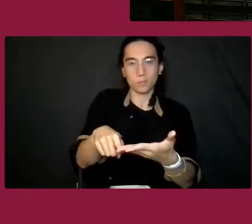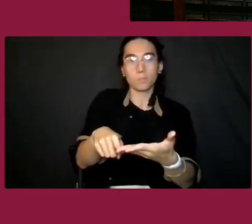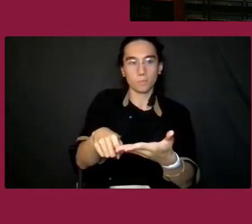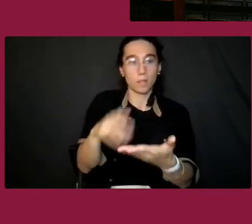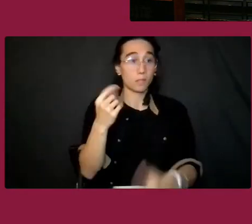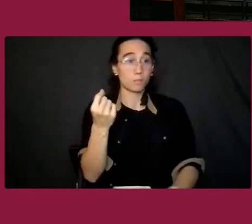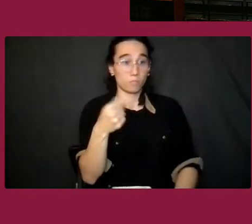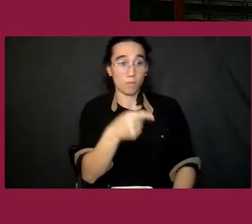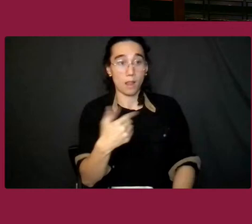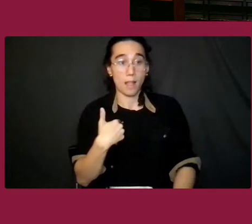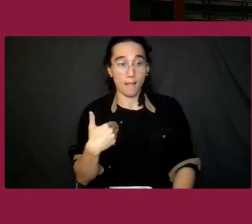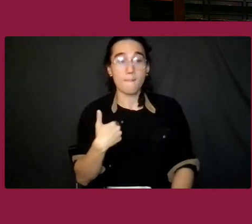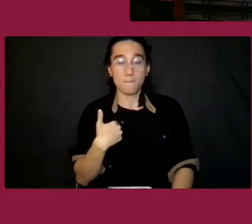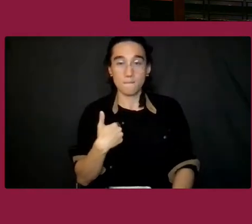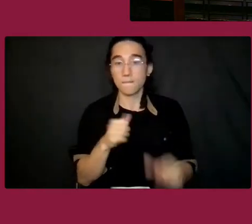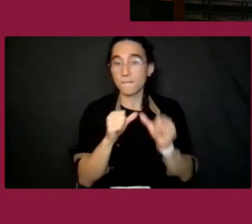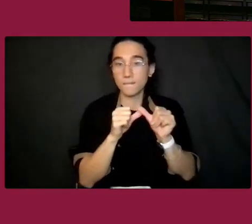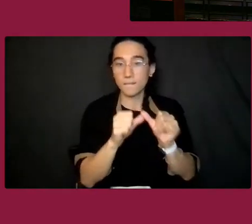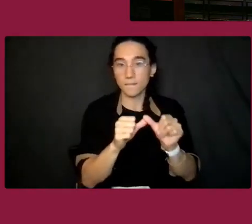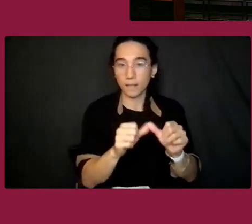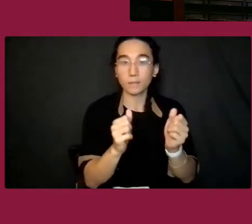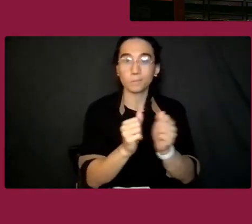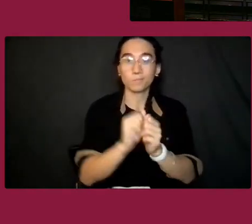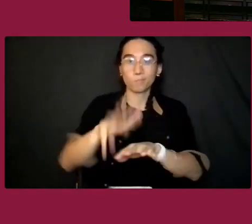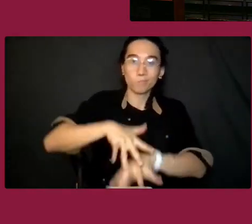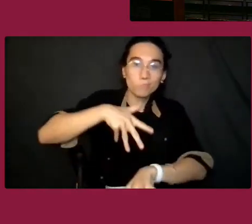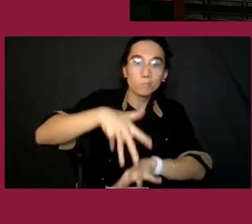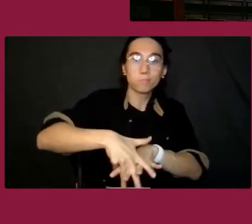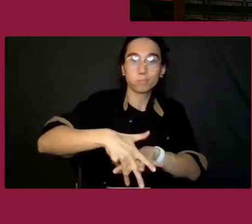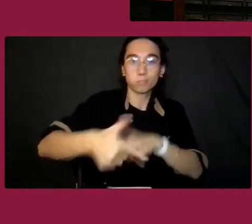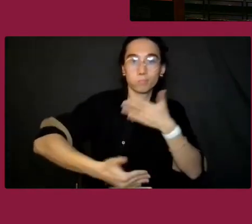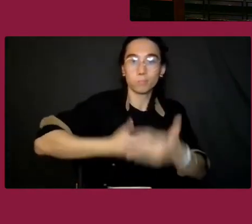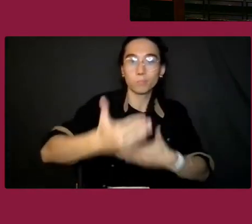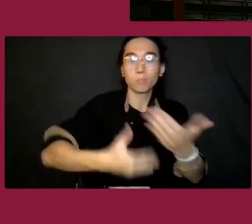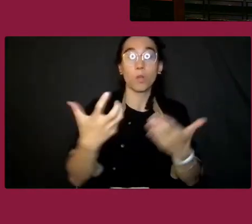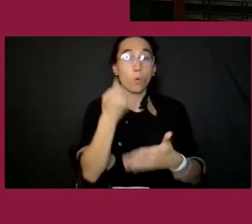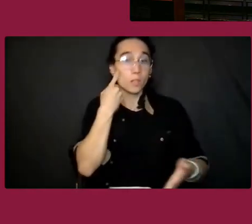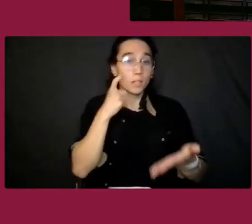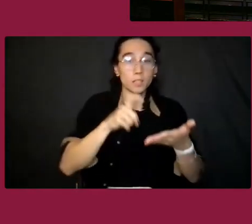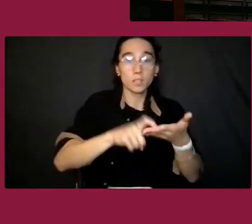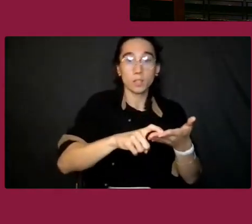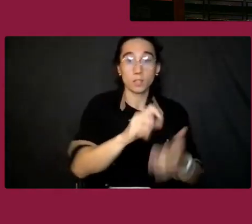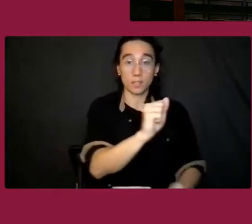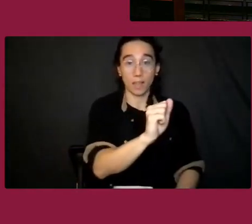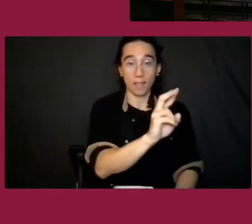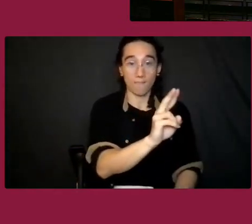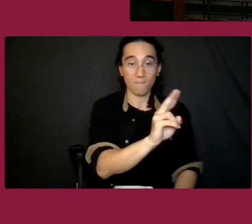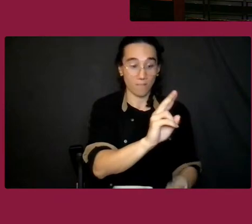In keeping with Indigenous protocol, we would like to acknowledge that Antelope Valley College District is situated upon the traditional